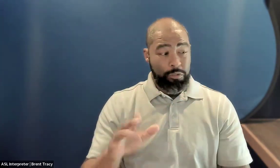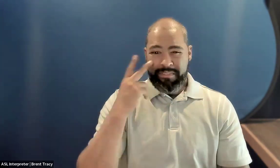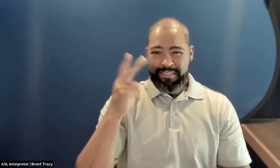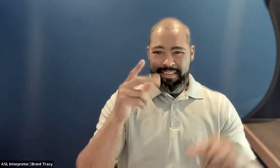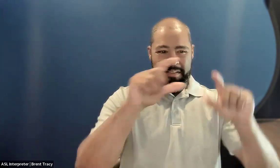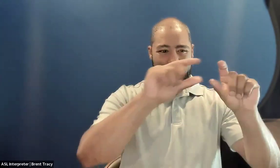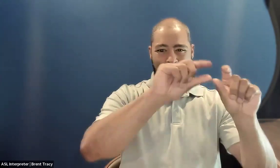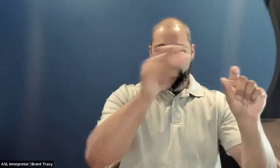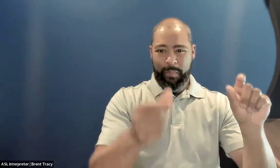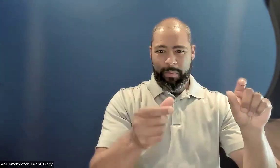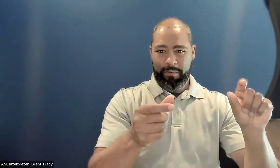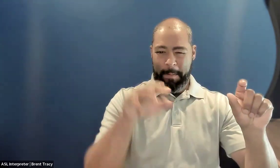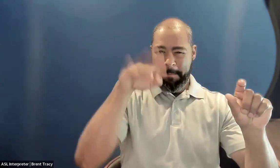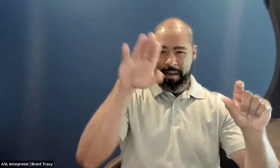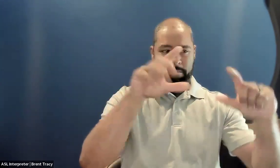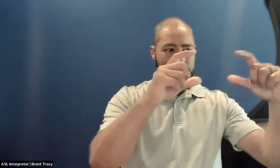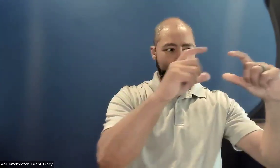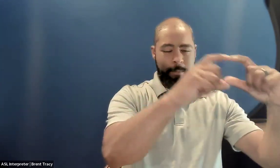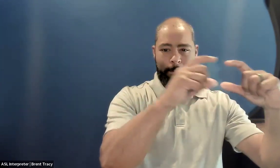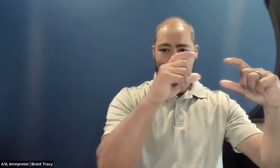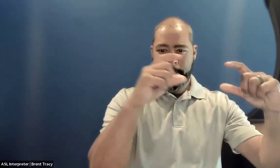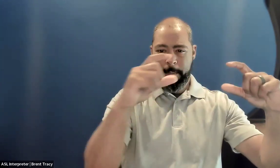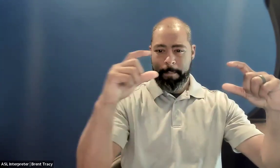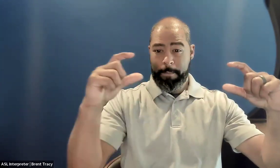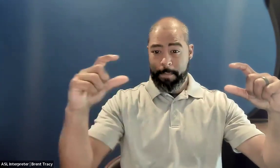The same will occur after entering all project inputs.